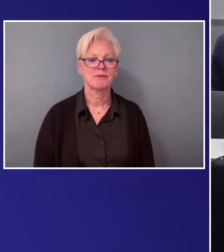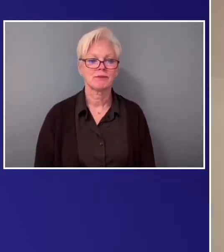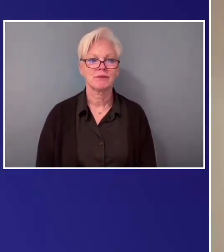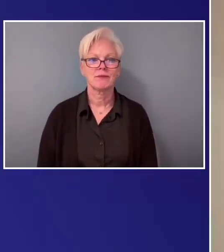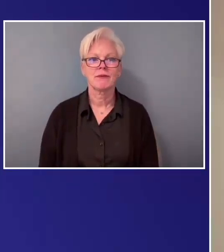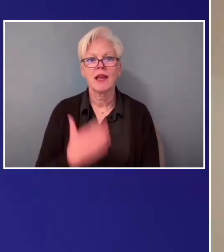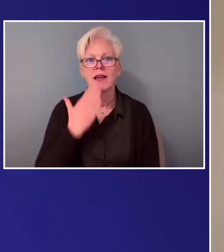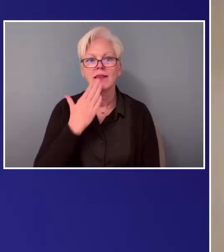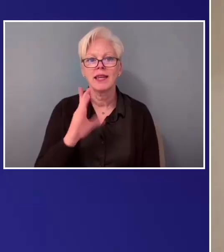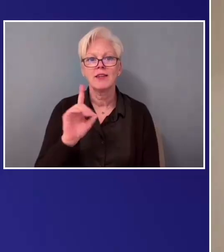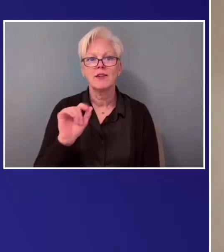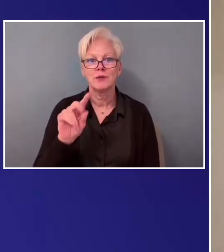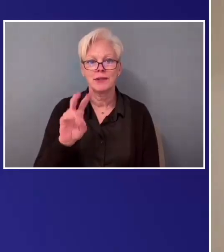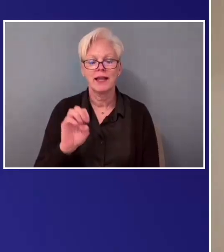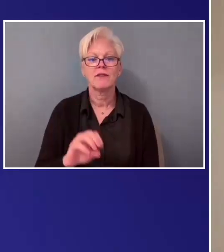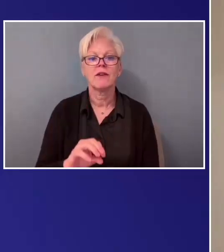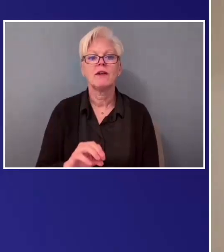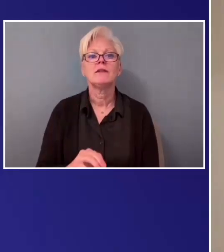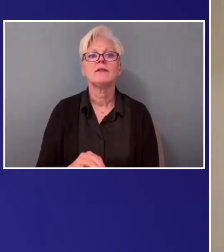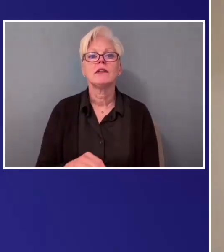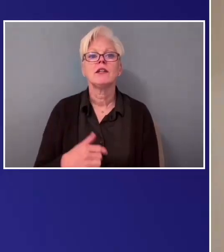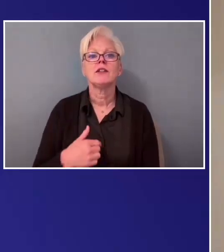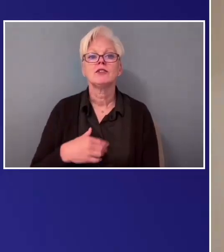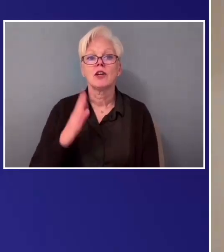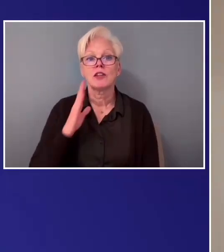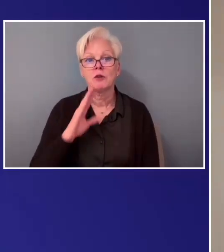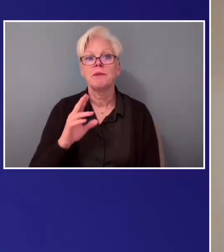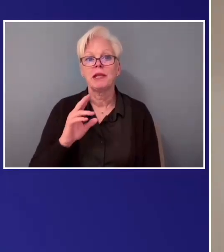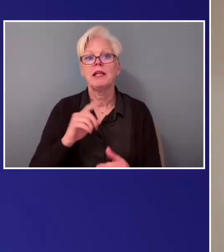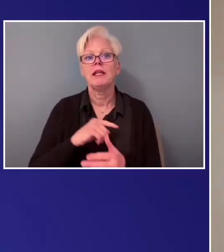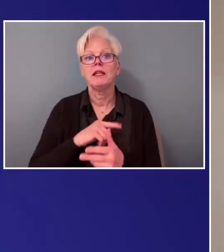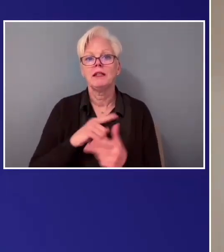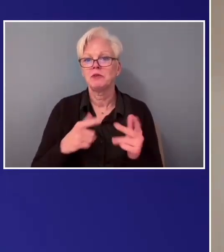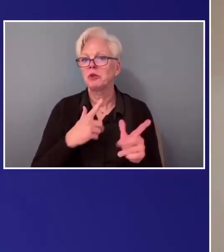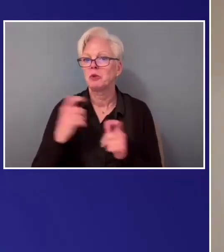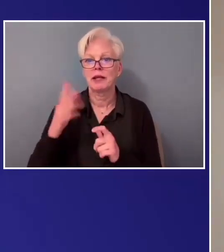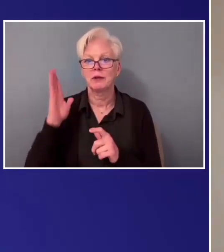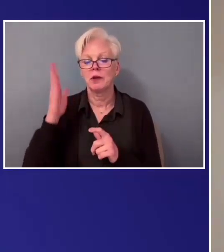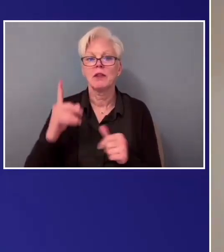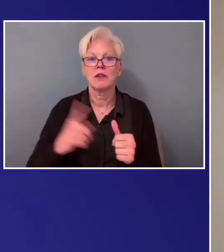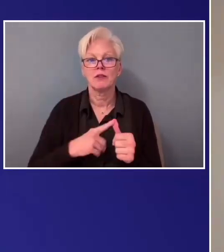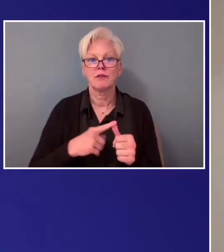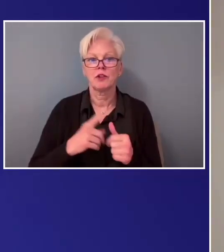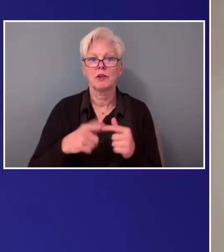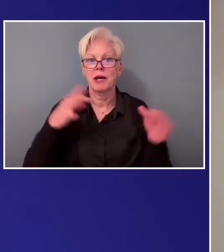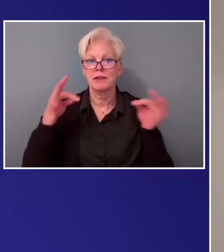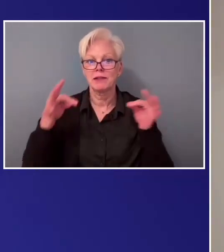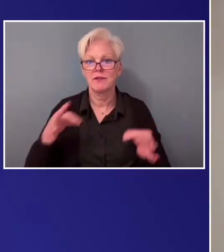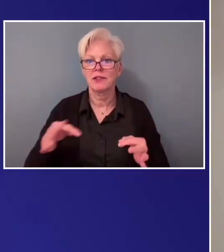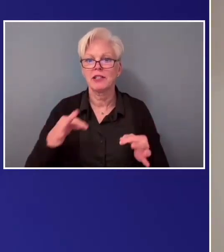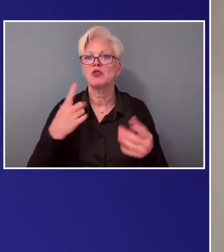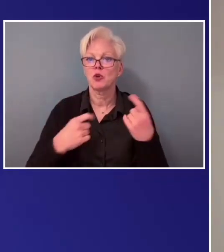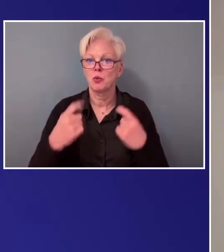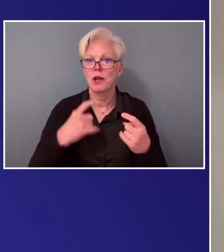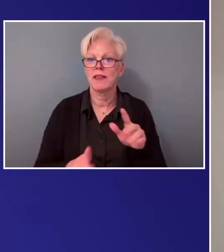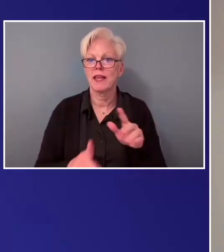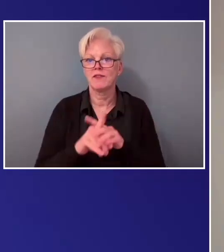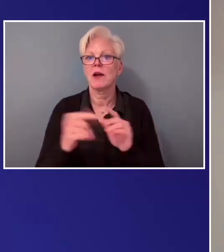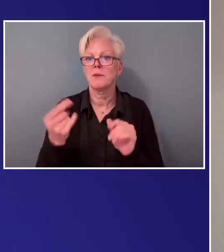Thank you, Dave. Yes. And as you've mentioned, there's going to be just a couple quick presentations. The first one will be on these definitional questions that have come up several times.